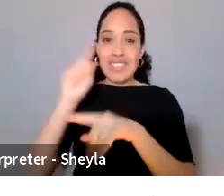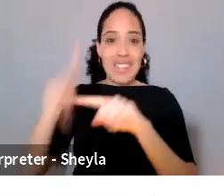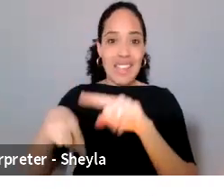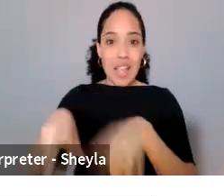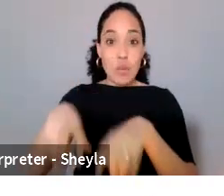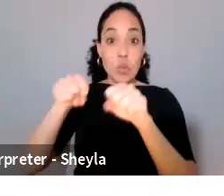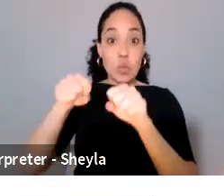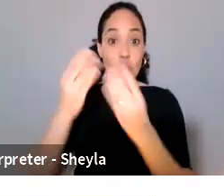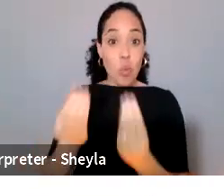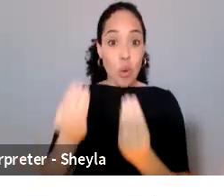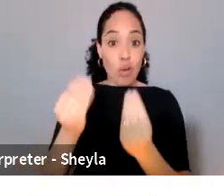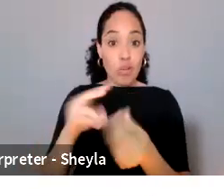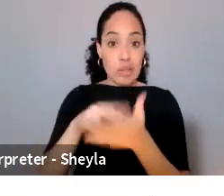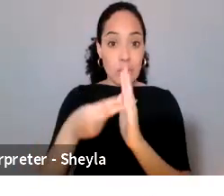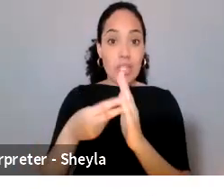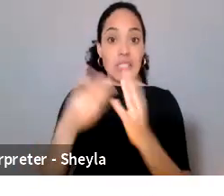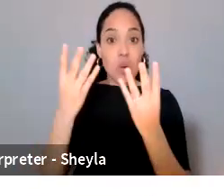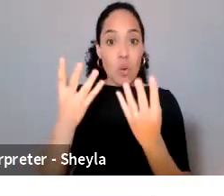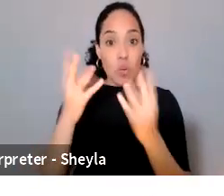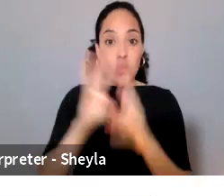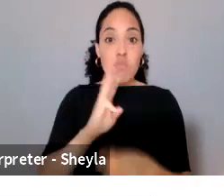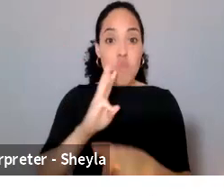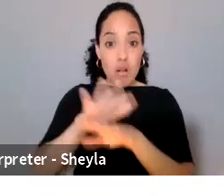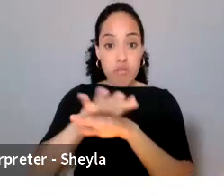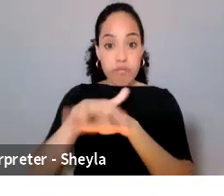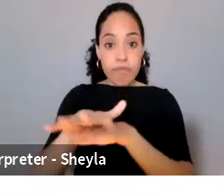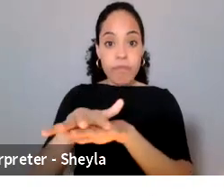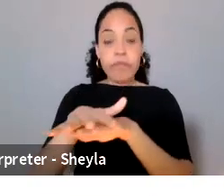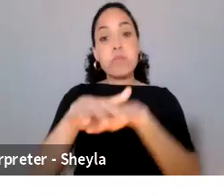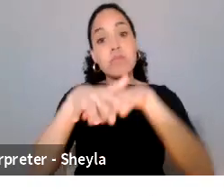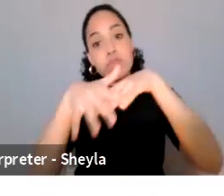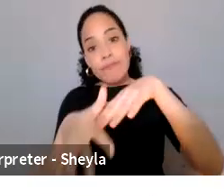with which water flows off the slope these flooding events are generally more severe as